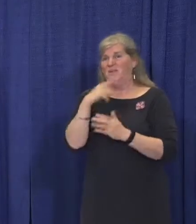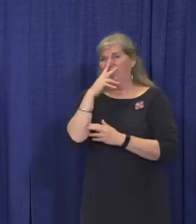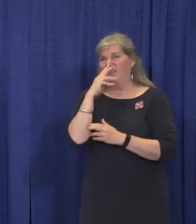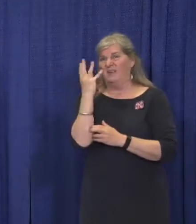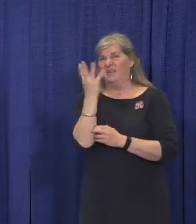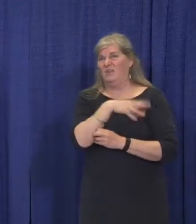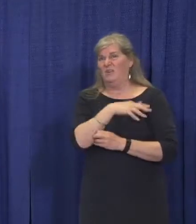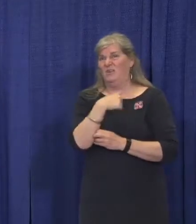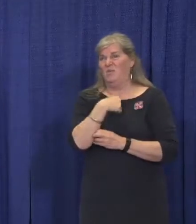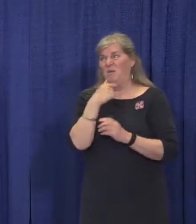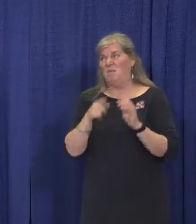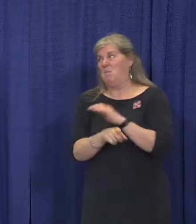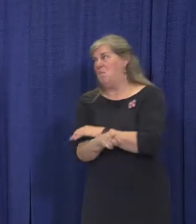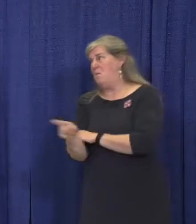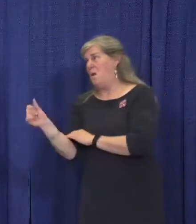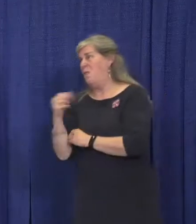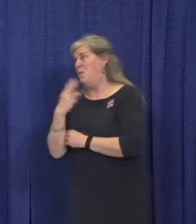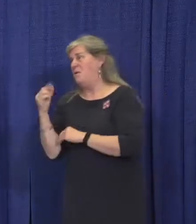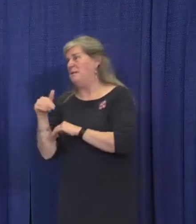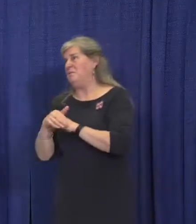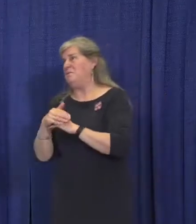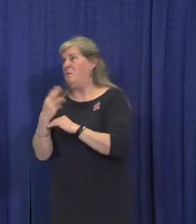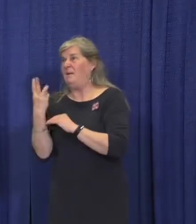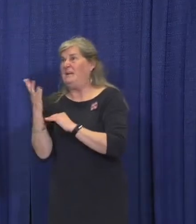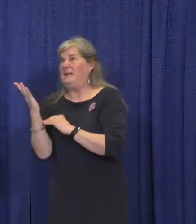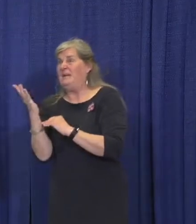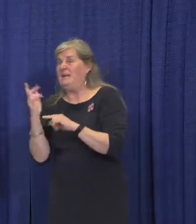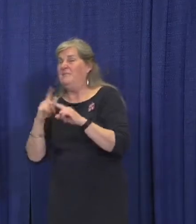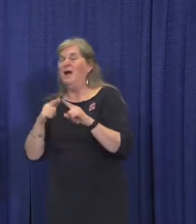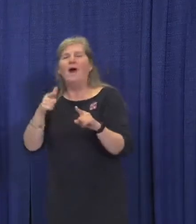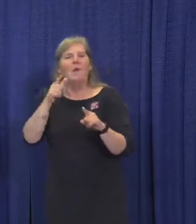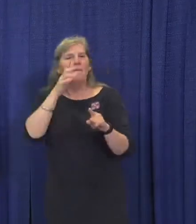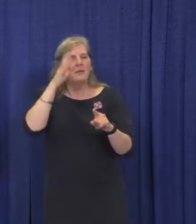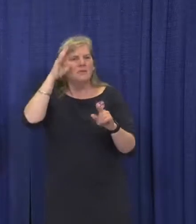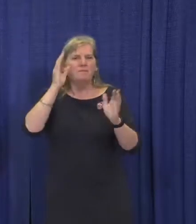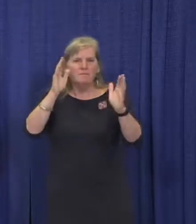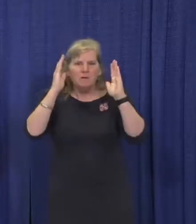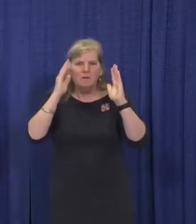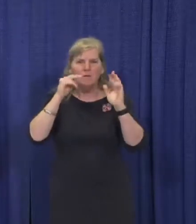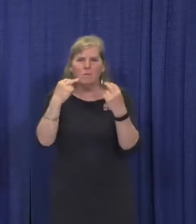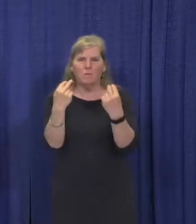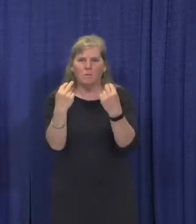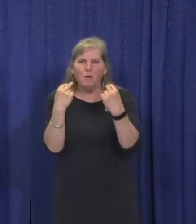attention and I would've been doing other things but I know the parents are listening and